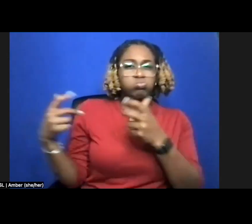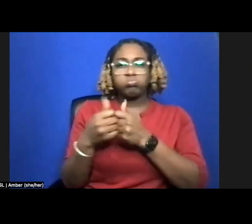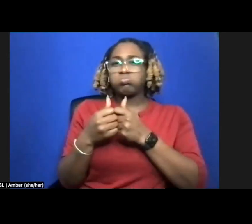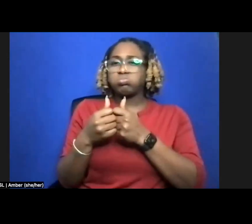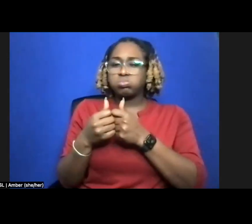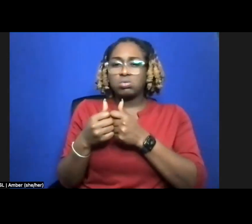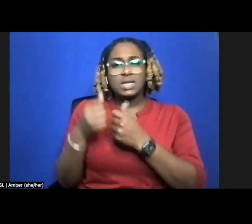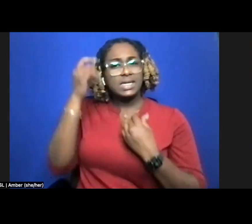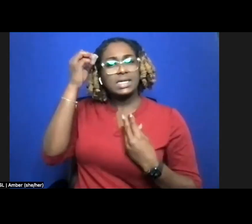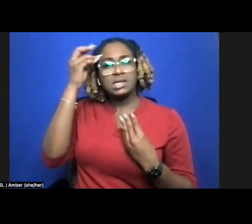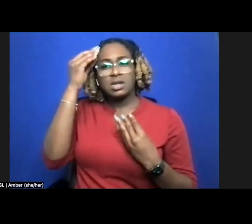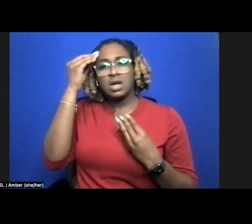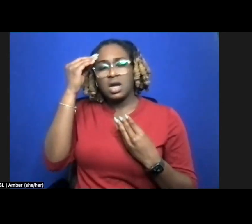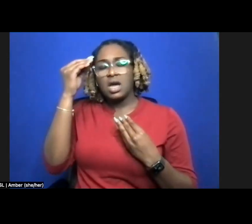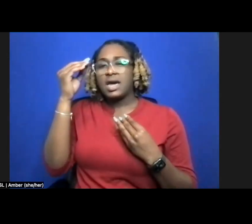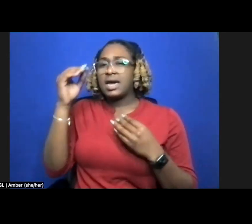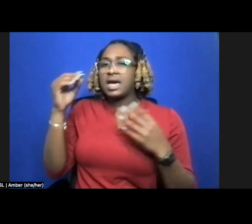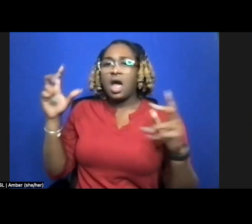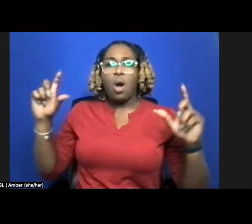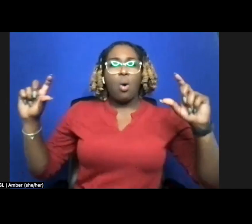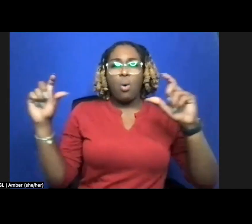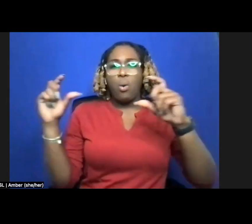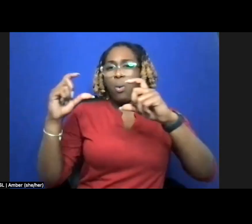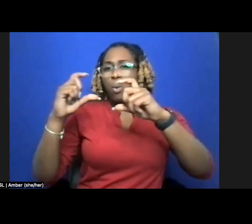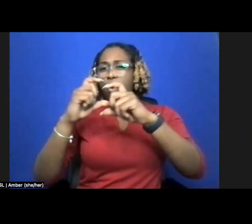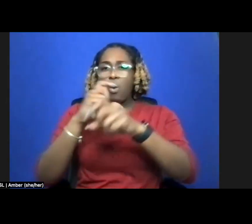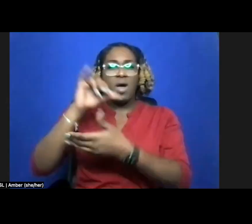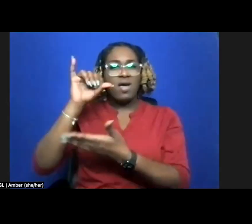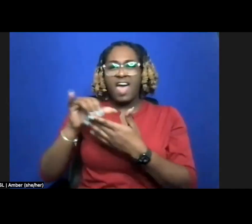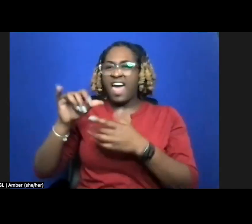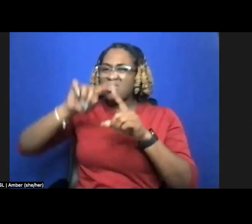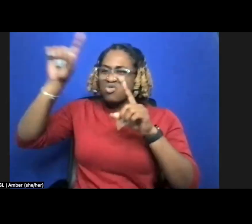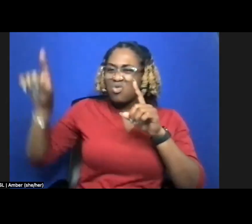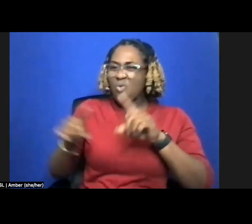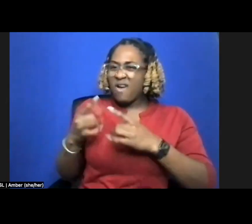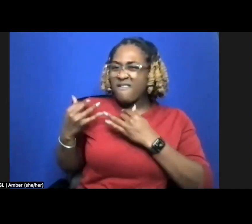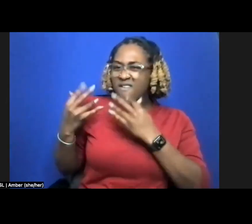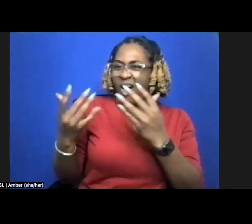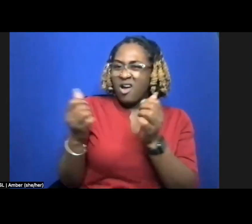eclipse, that ring of fire with blackness at its center. consider